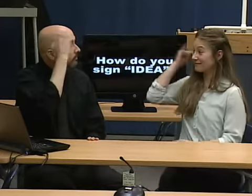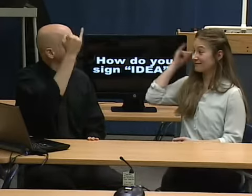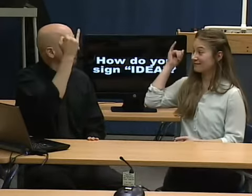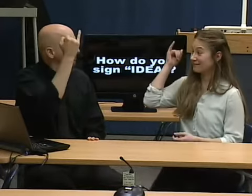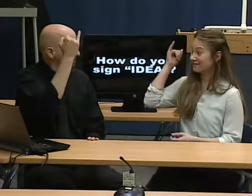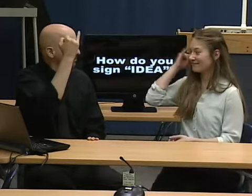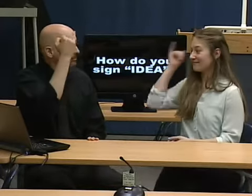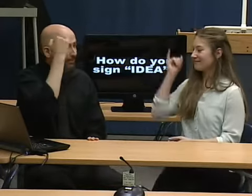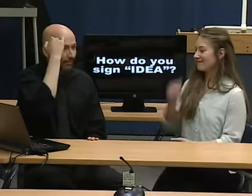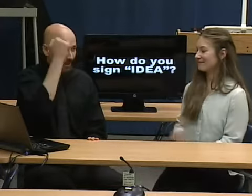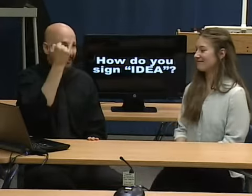Idea.